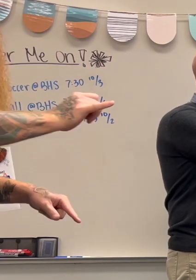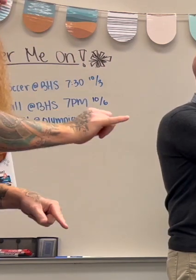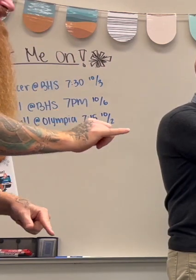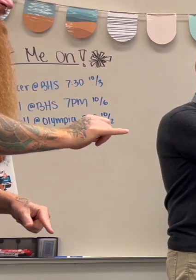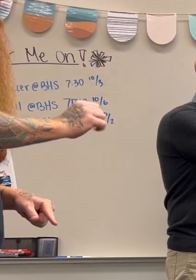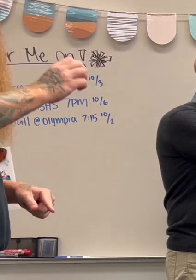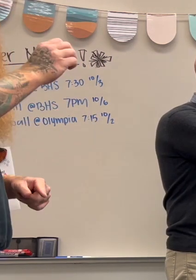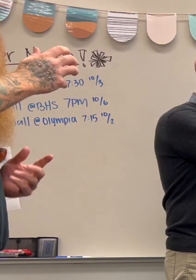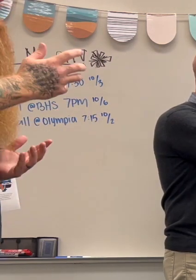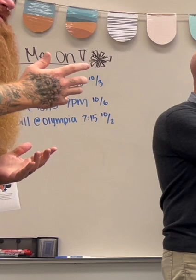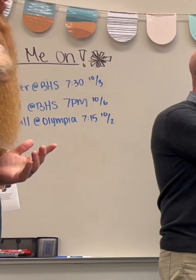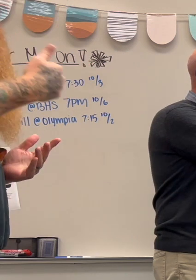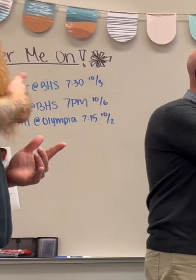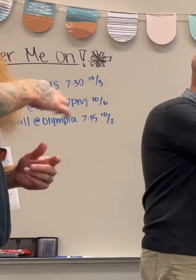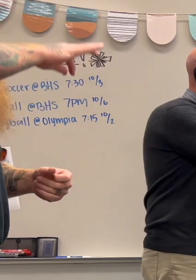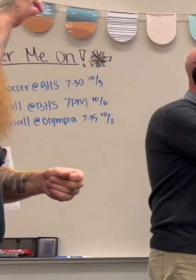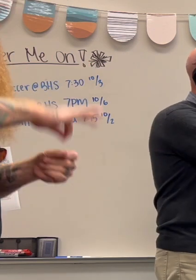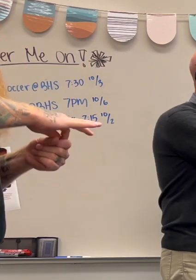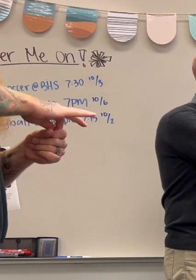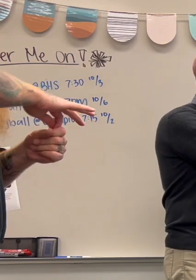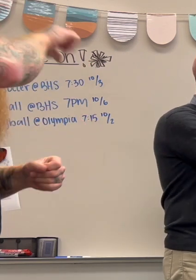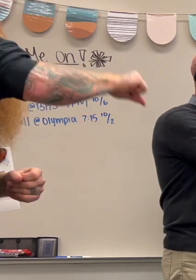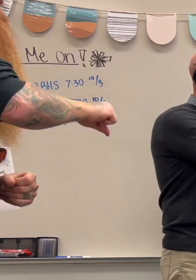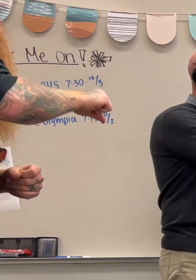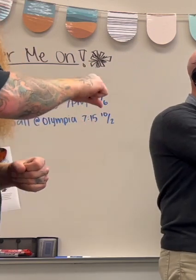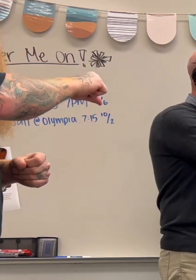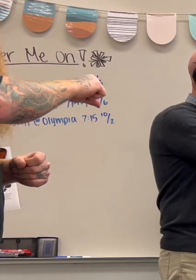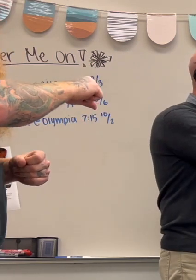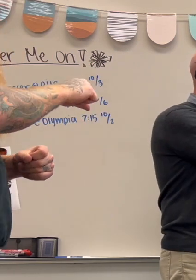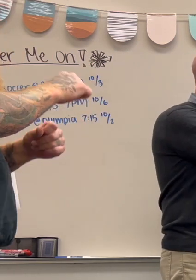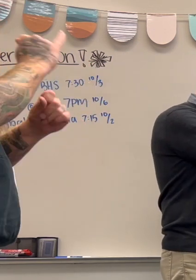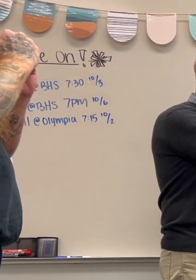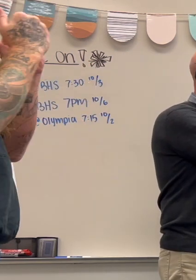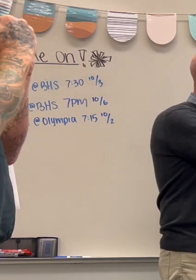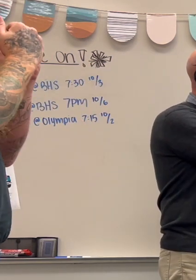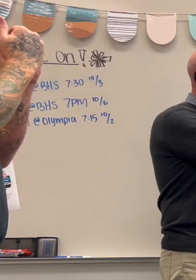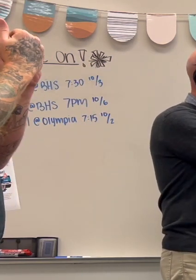um we unanimously loved it specifically the equity part of it we loved being